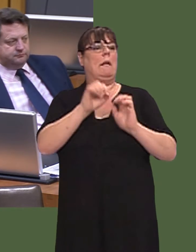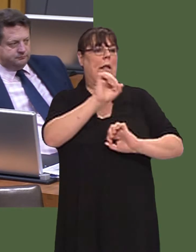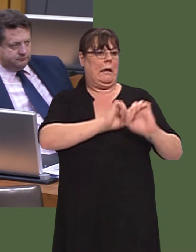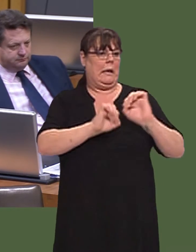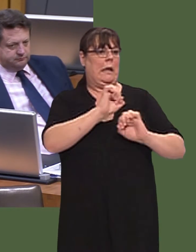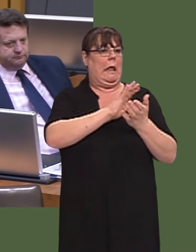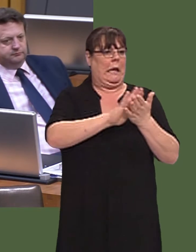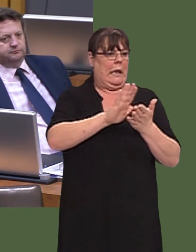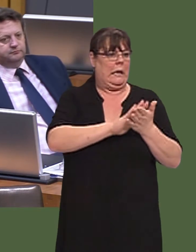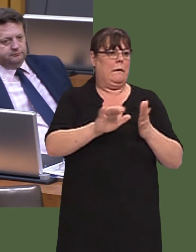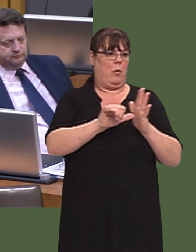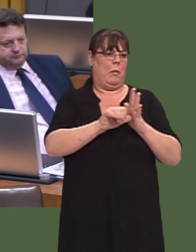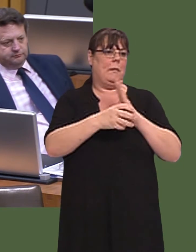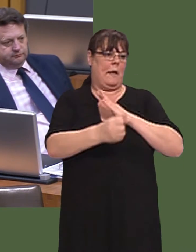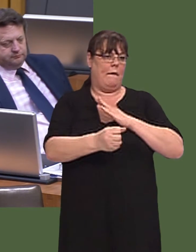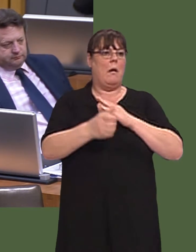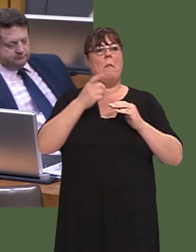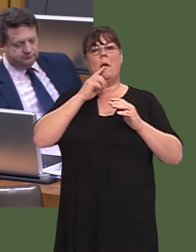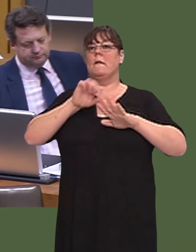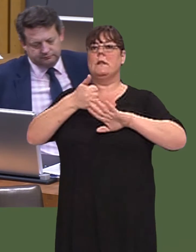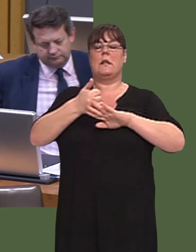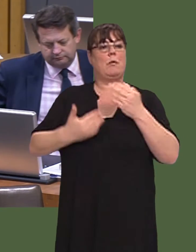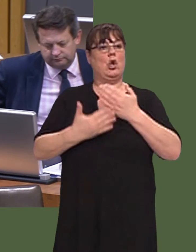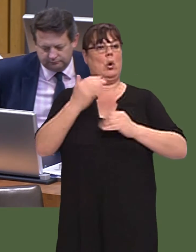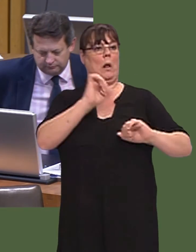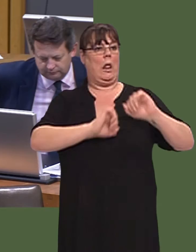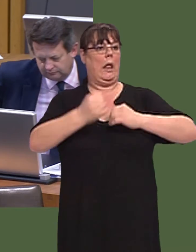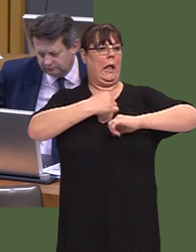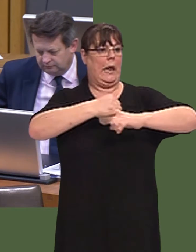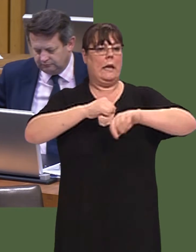Arrangements are currently being finalised for a new cleaning regime and security presence